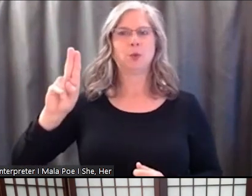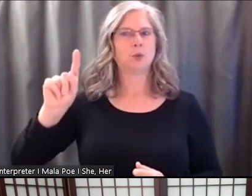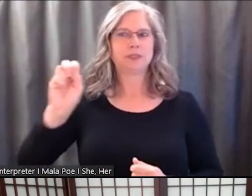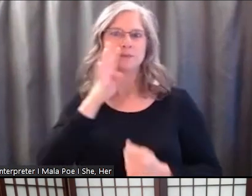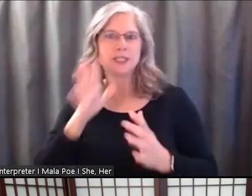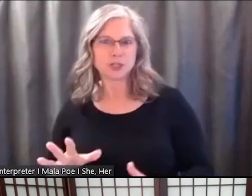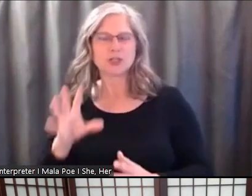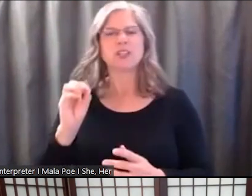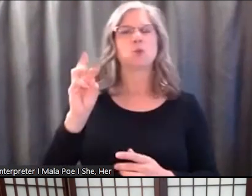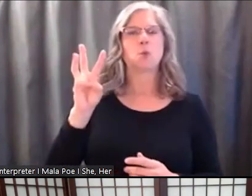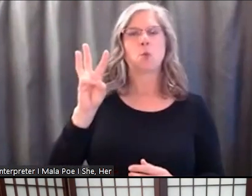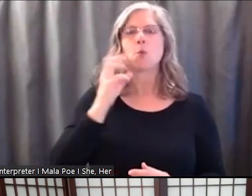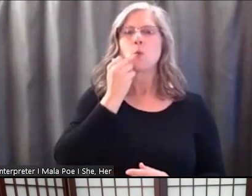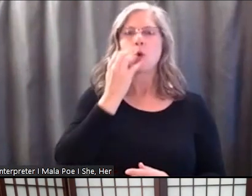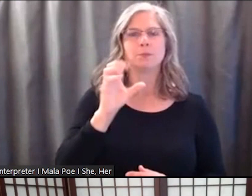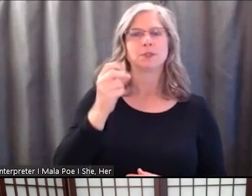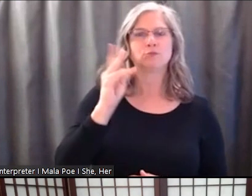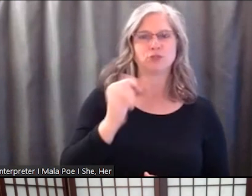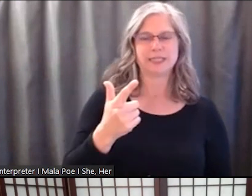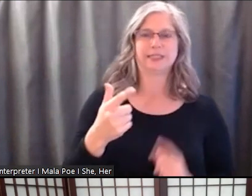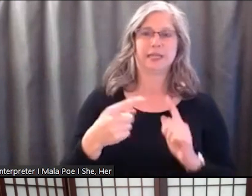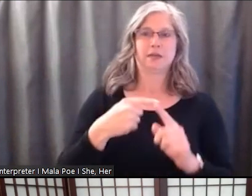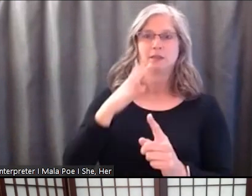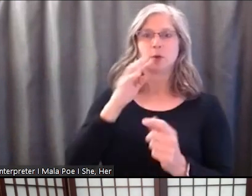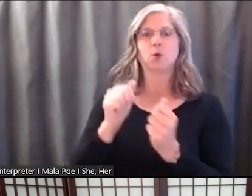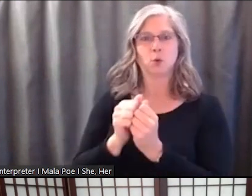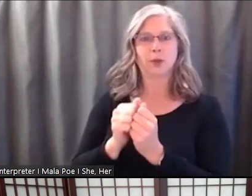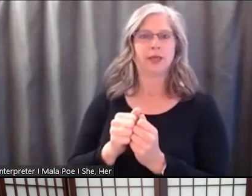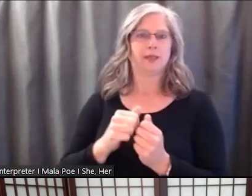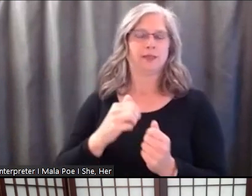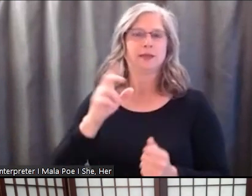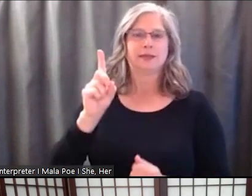and I spoke with Daryl Baldwin, from my own nation, a Myaamia Language Reclamation leader,